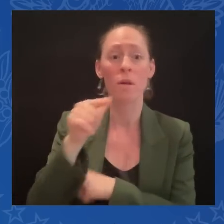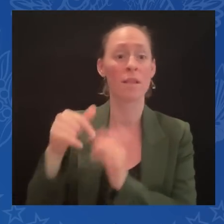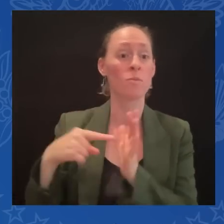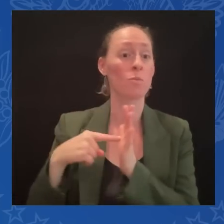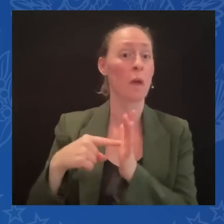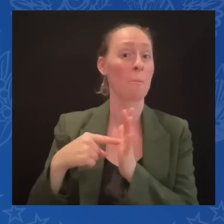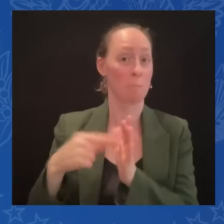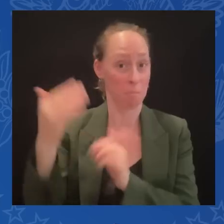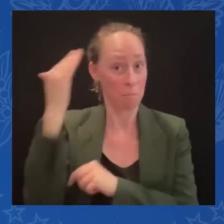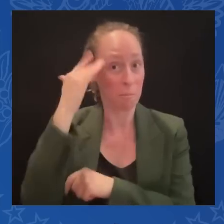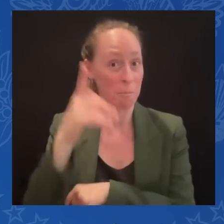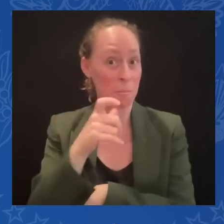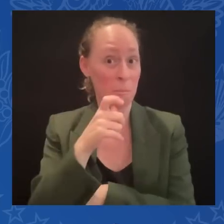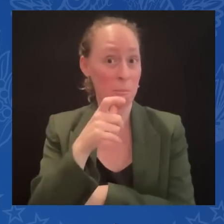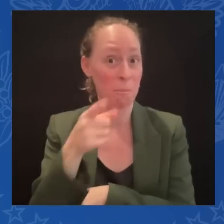I'll be there for the groundbreaking.